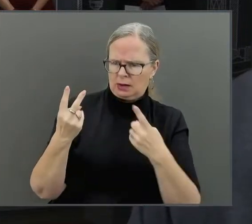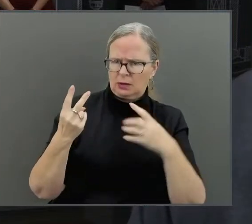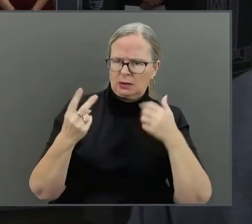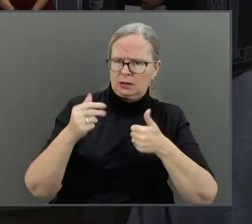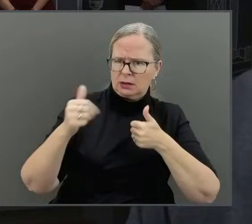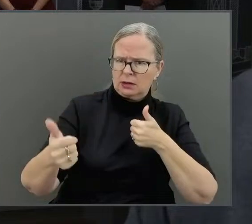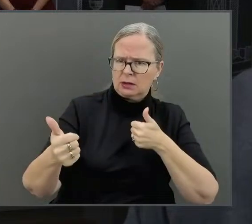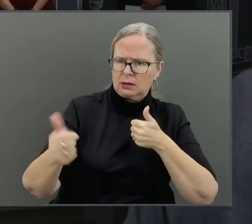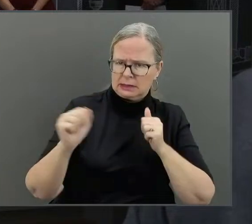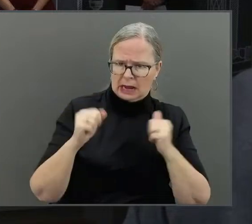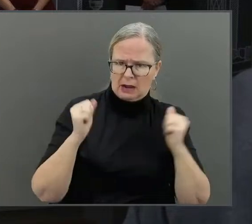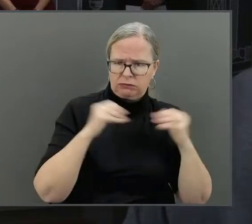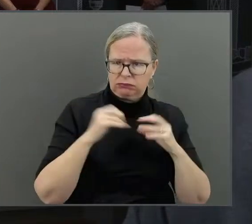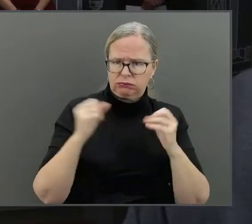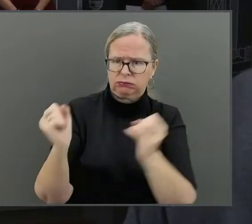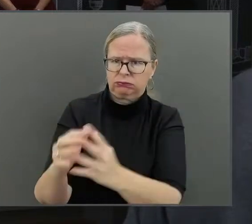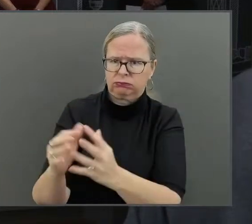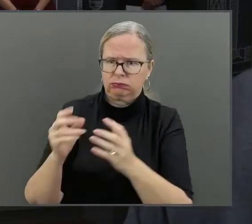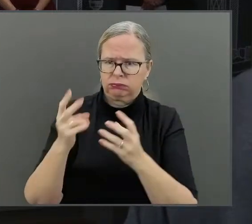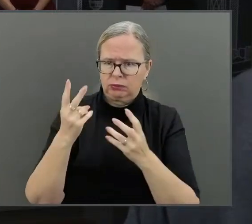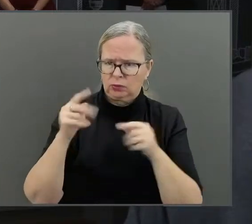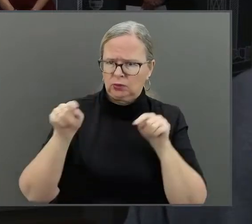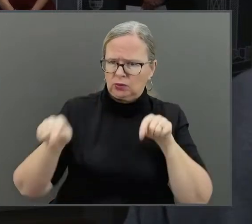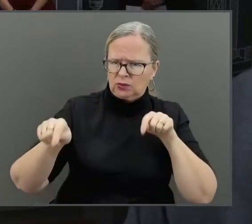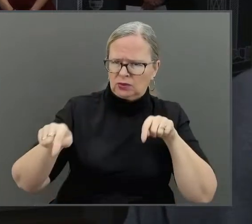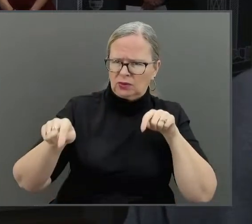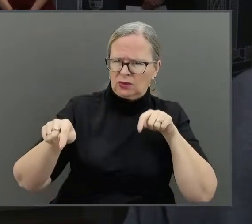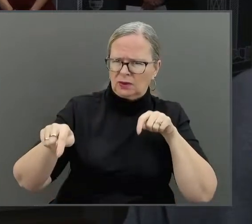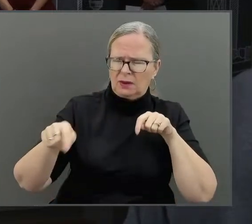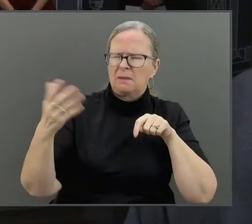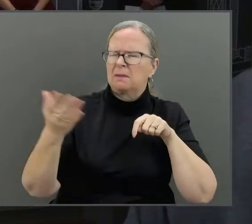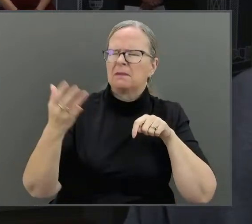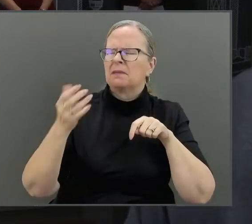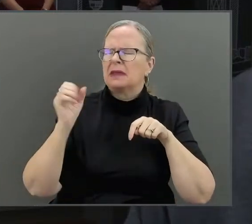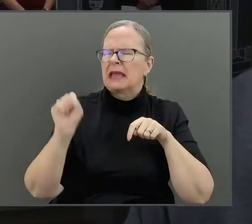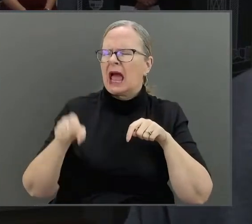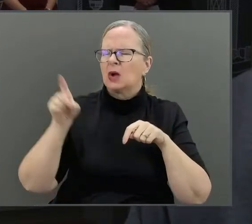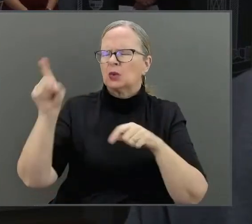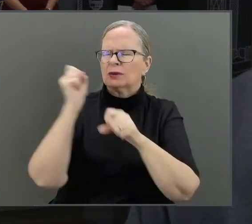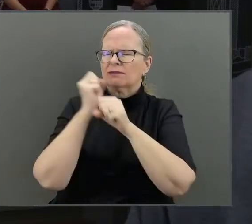uh yeah what what what ideally would that look like and what what type of operations would that